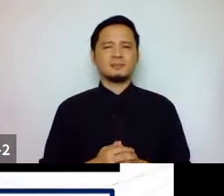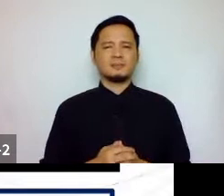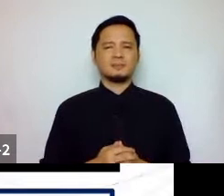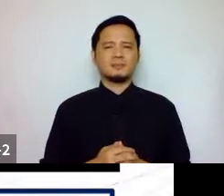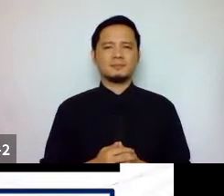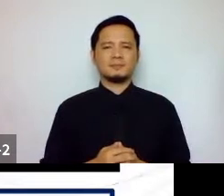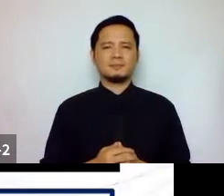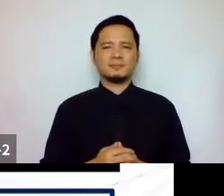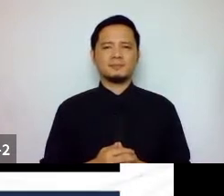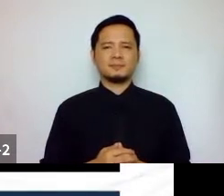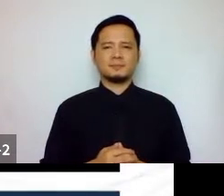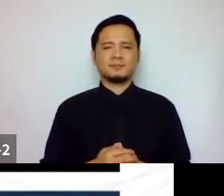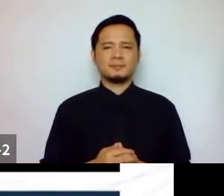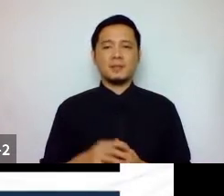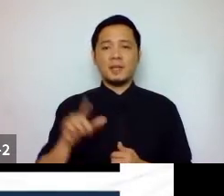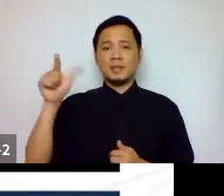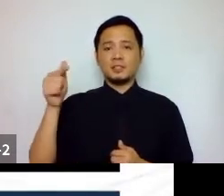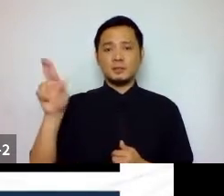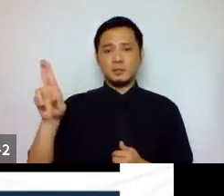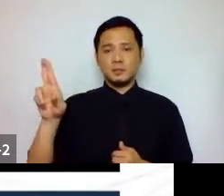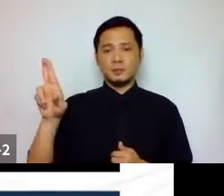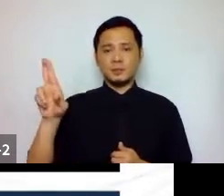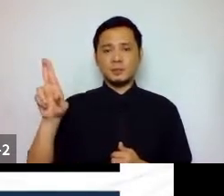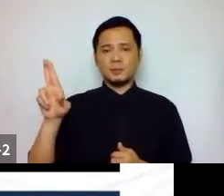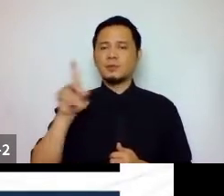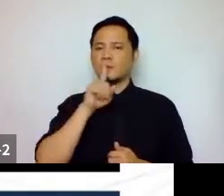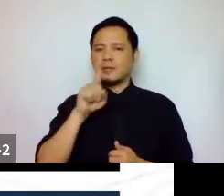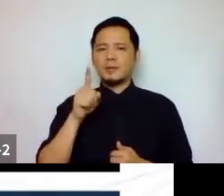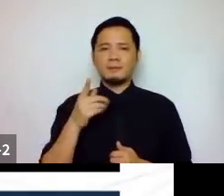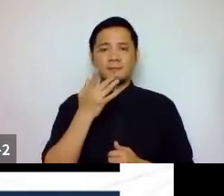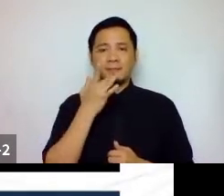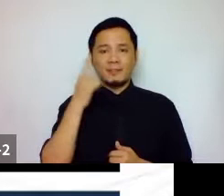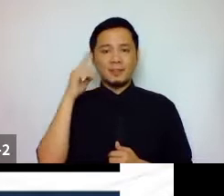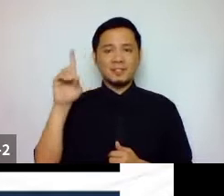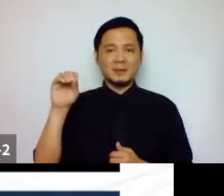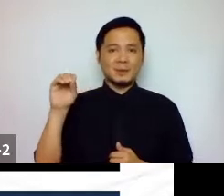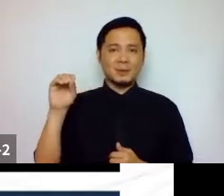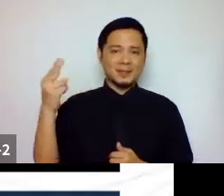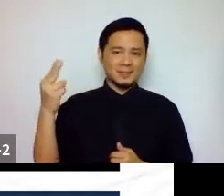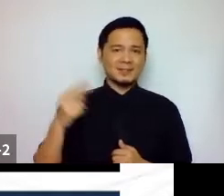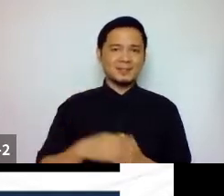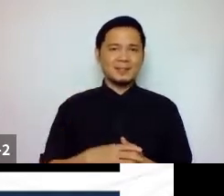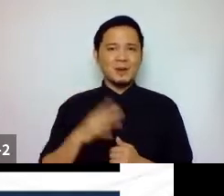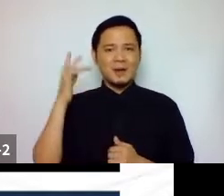And then of course if they are LGUs, they are really our favorite in the DOH because they are really our partners on the ground.